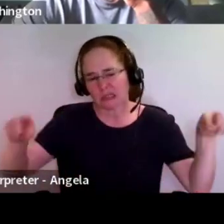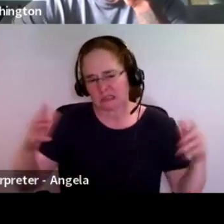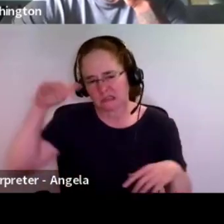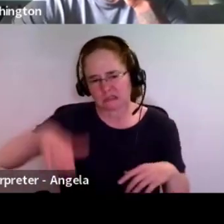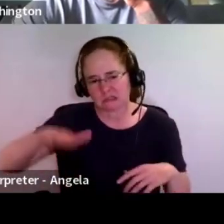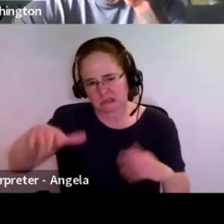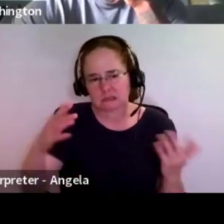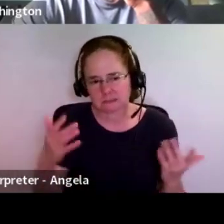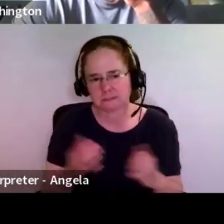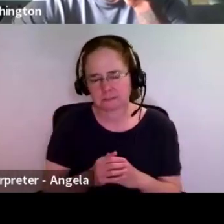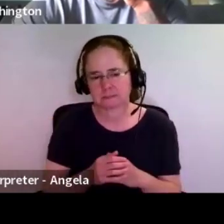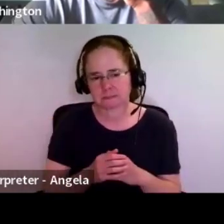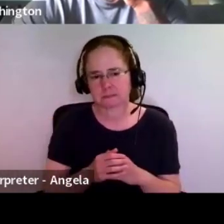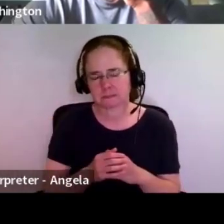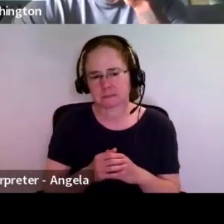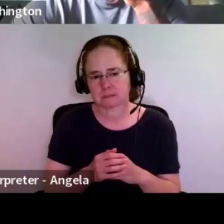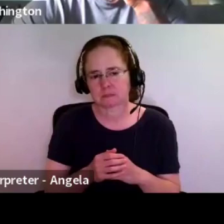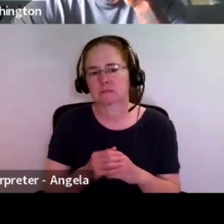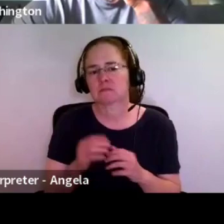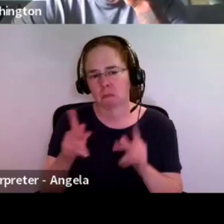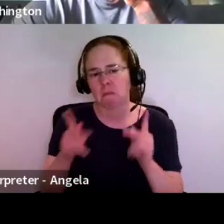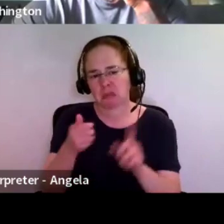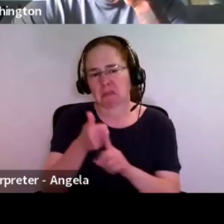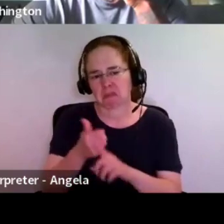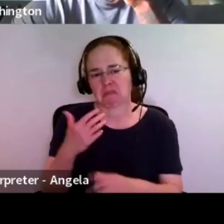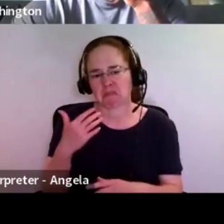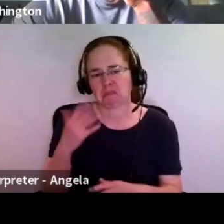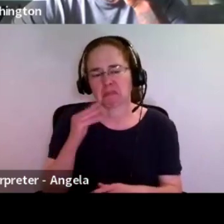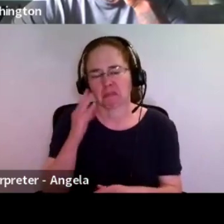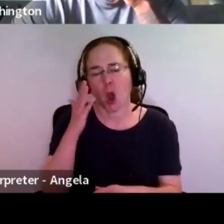as people who are all an autism spectrum, or know, you know,